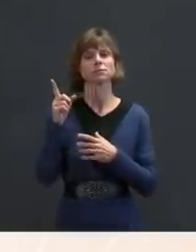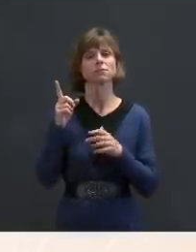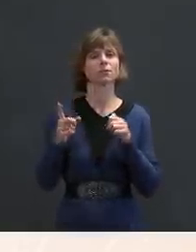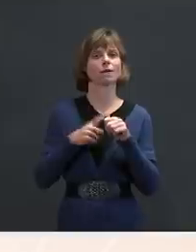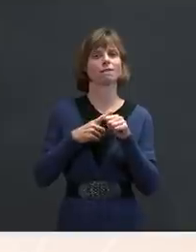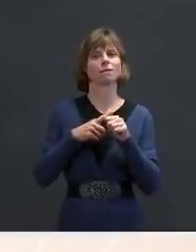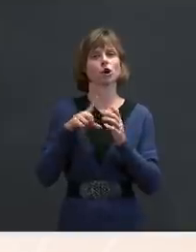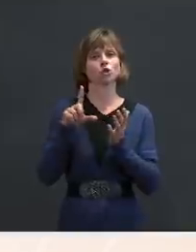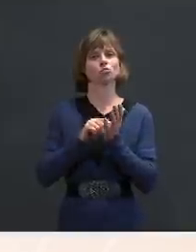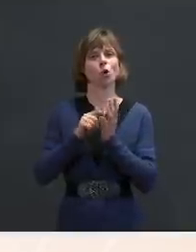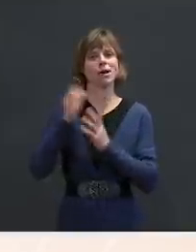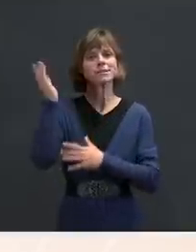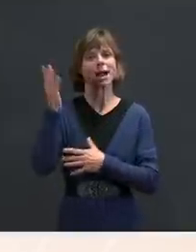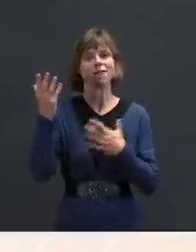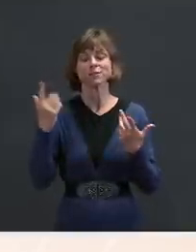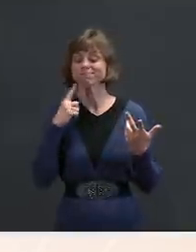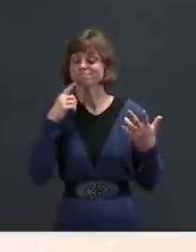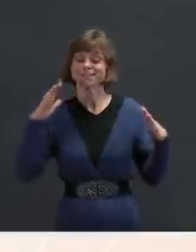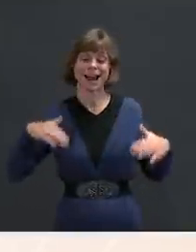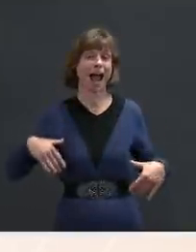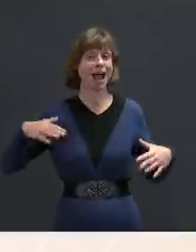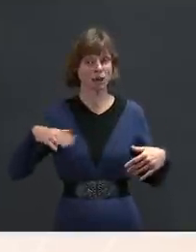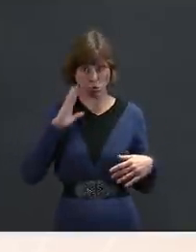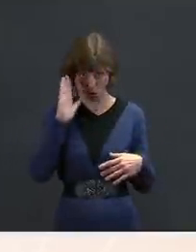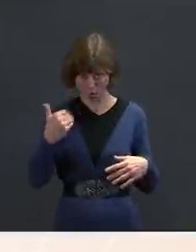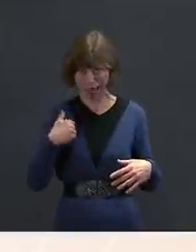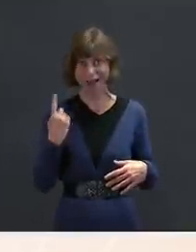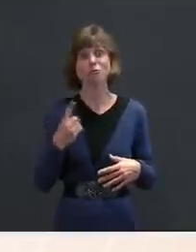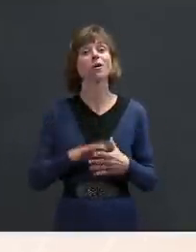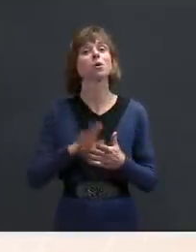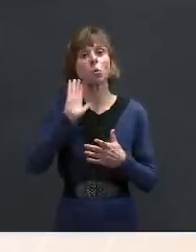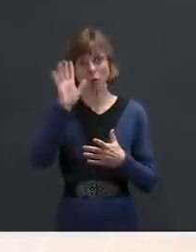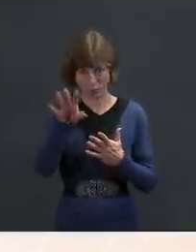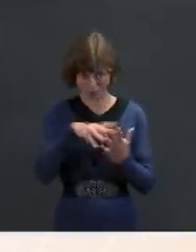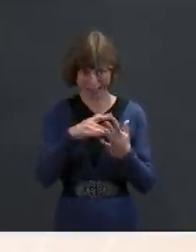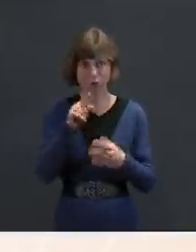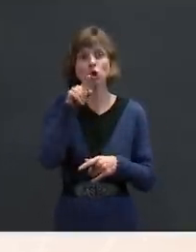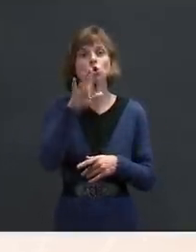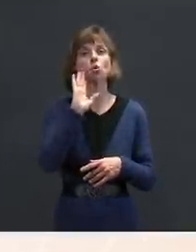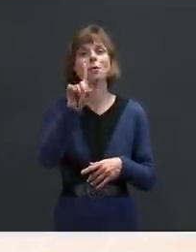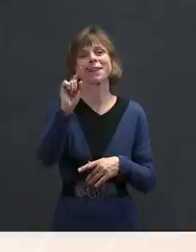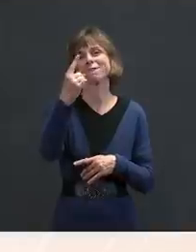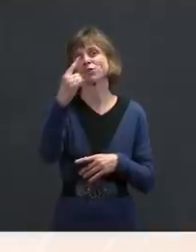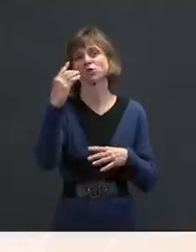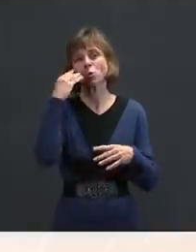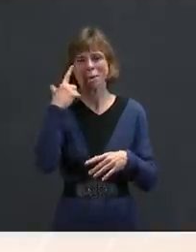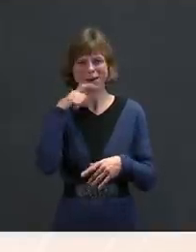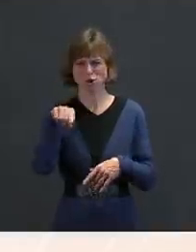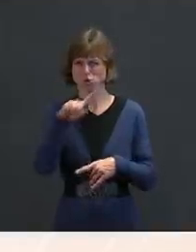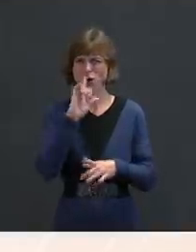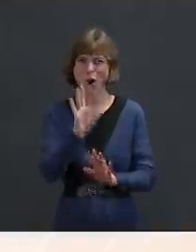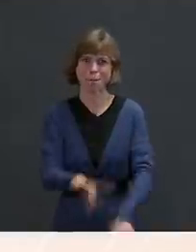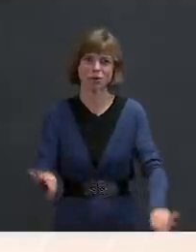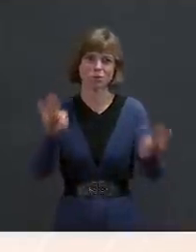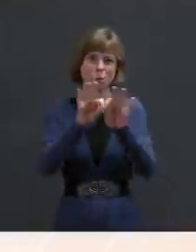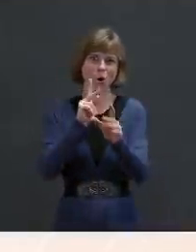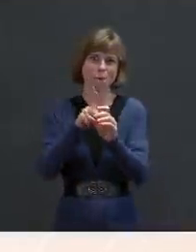Ms. Psaki: Not yet, but we will definitely have one. We will schedule it, and you'll be the first to know because you're pivotal participants in that. The Press: And last question here: